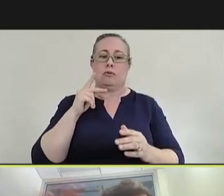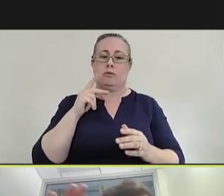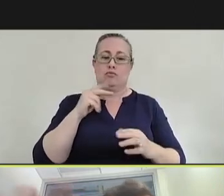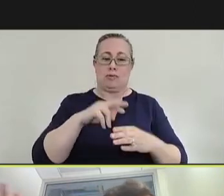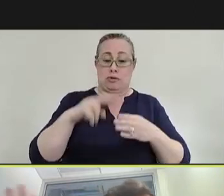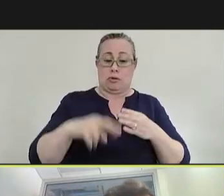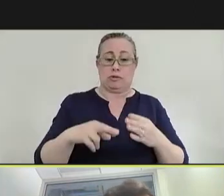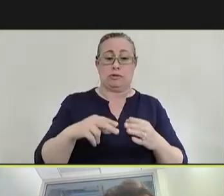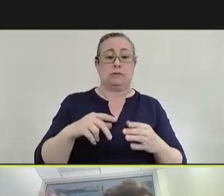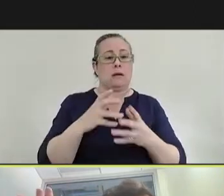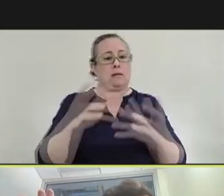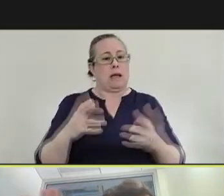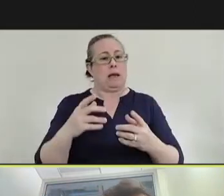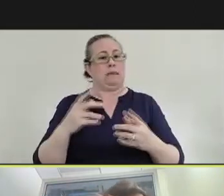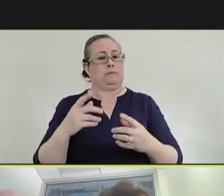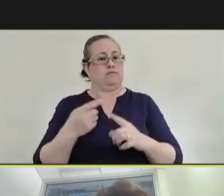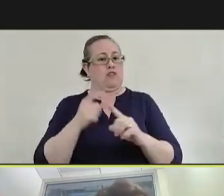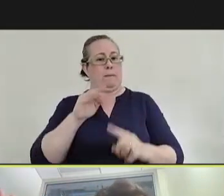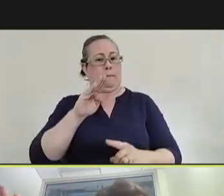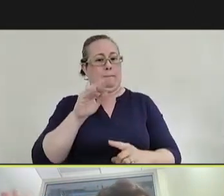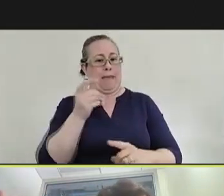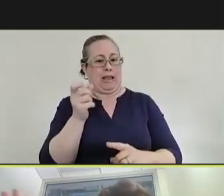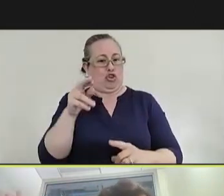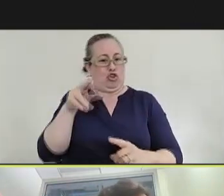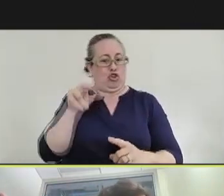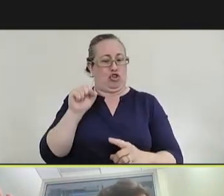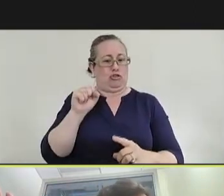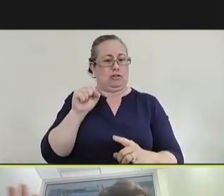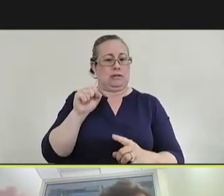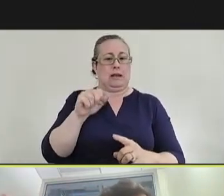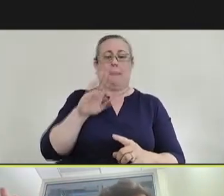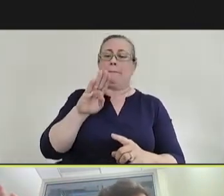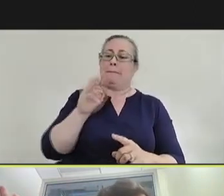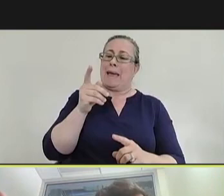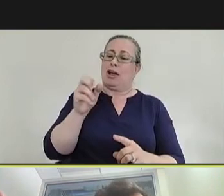you can see, whether for biologics and therapies like that, that seem to be really, really